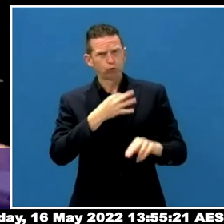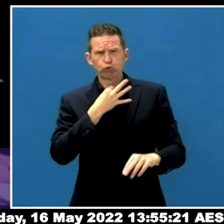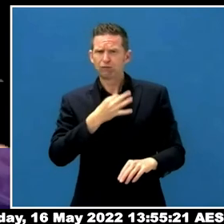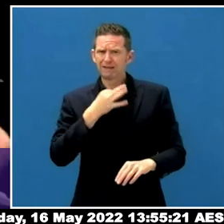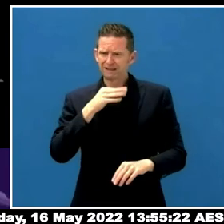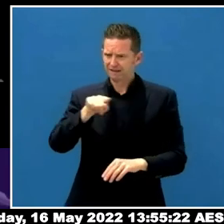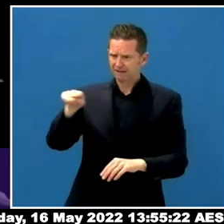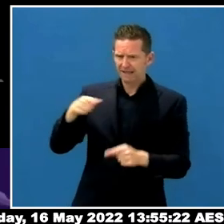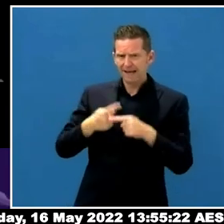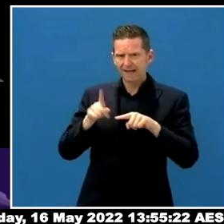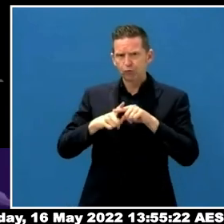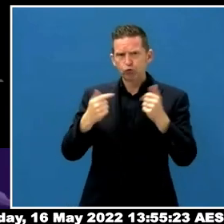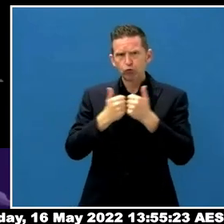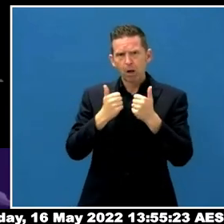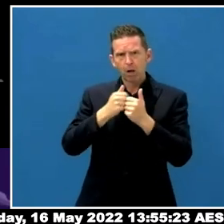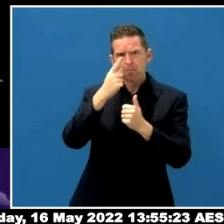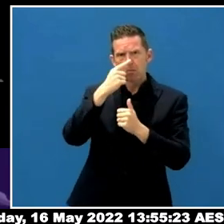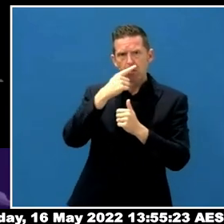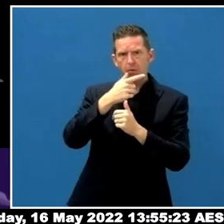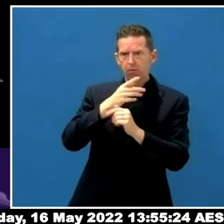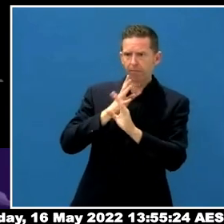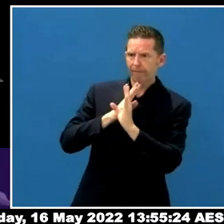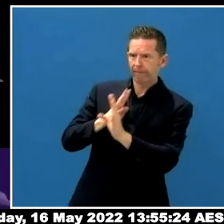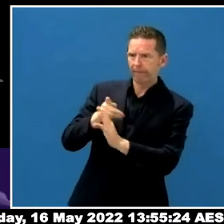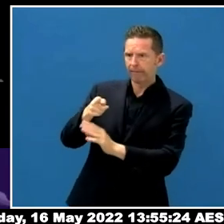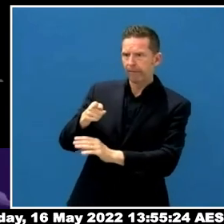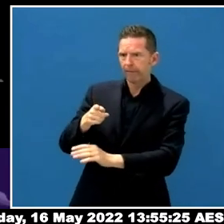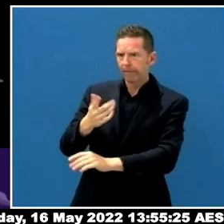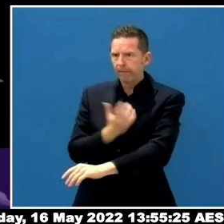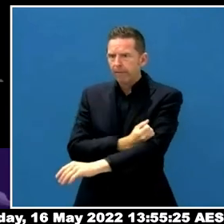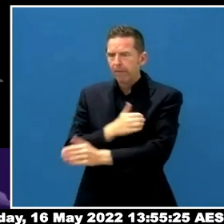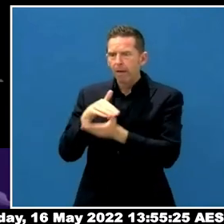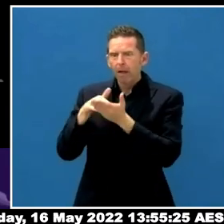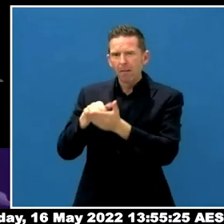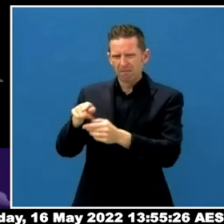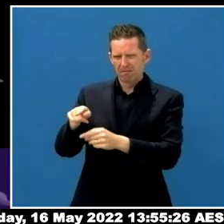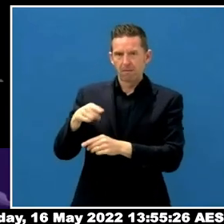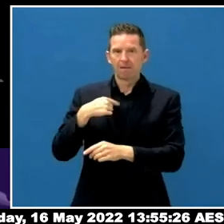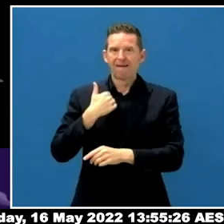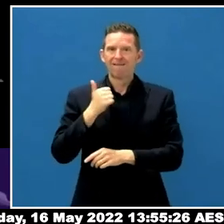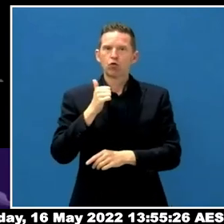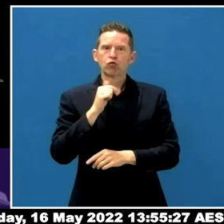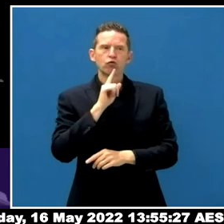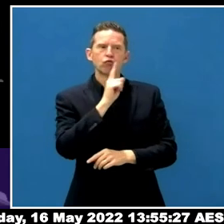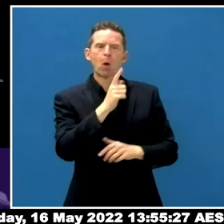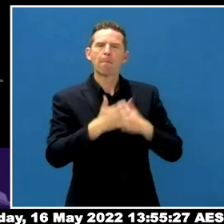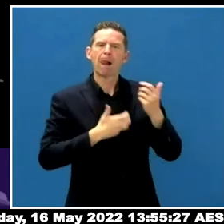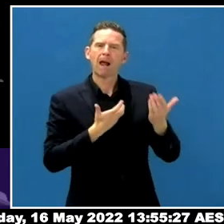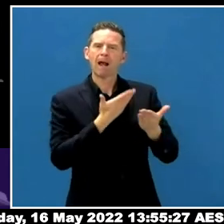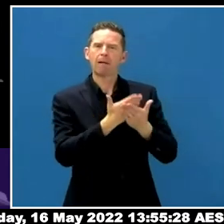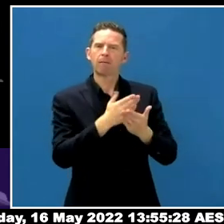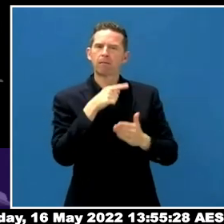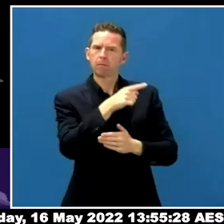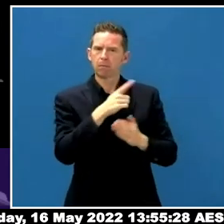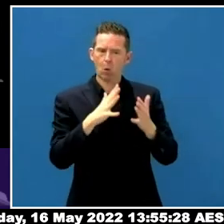Is that Wayne Adamson, Lilly? Yes, and never heard anything back about it.